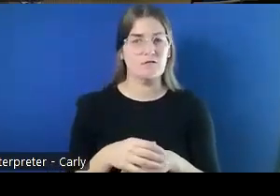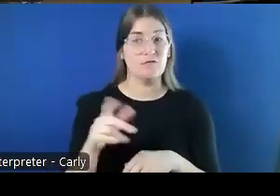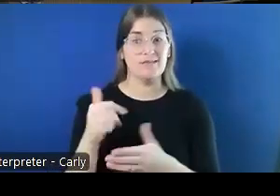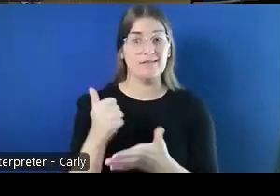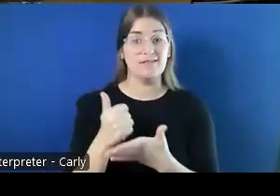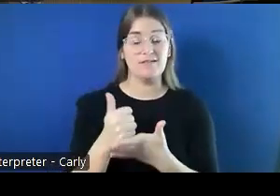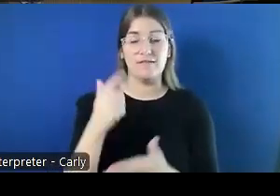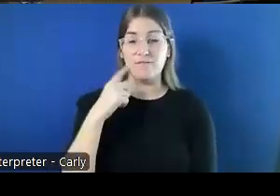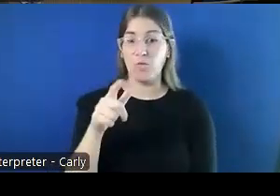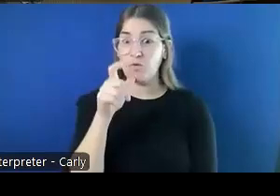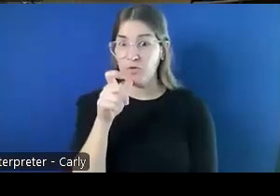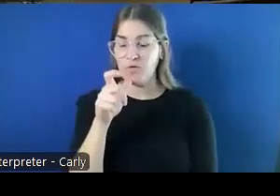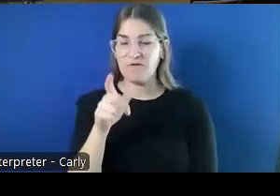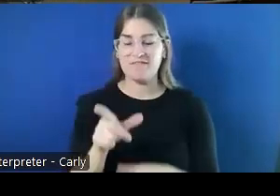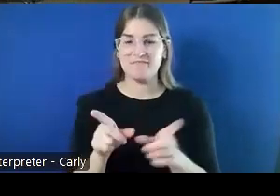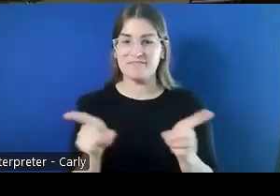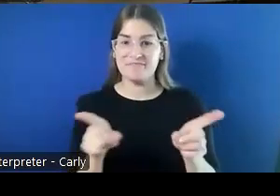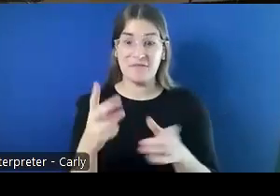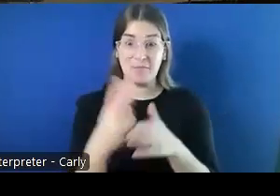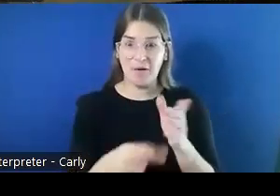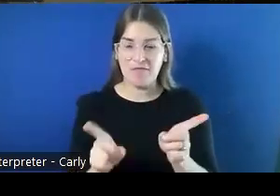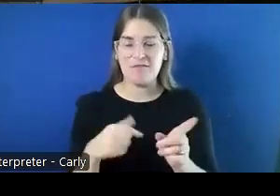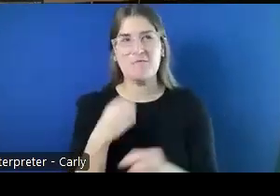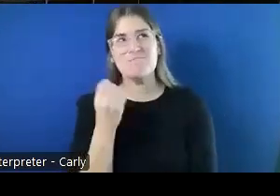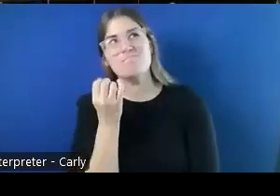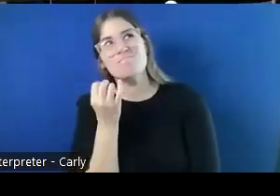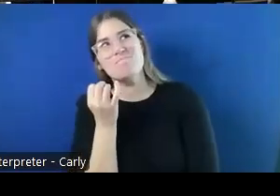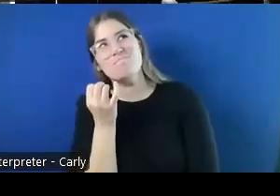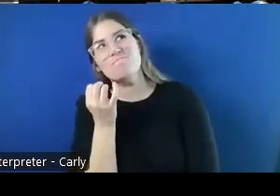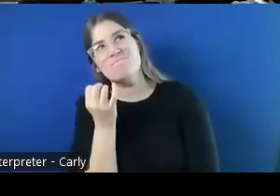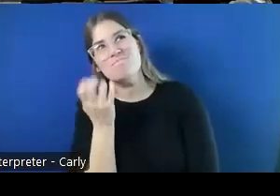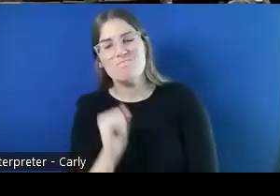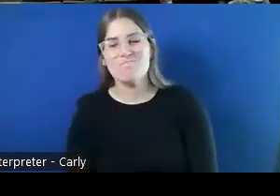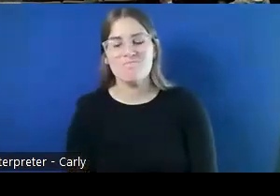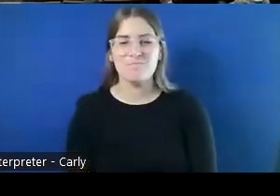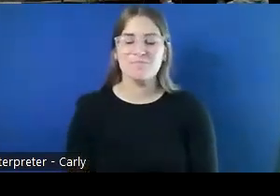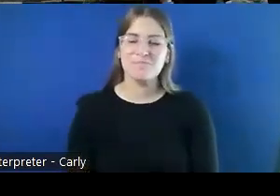the best so that's those are the questions I I sort of would have around it um kind of